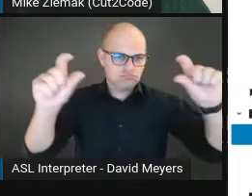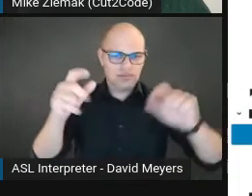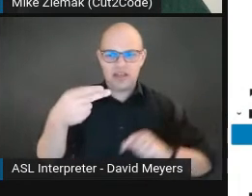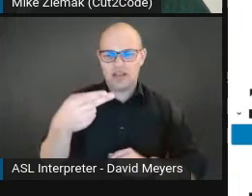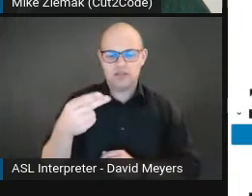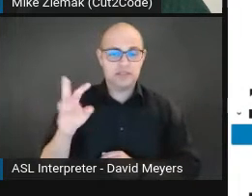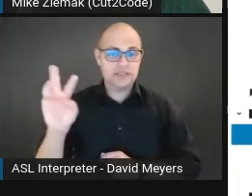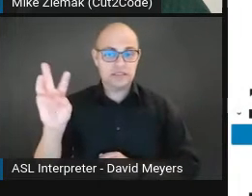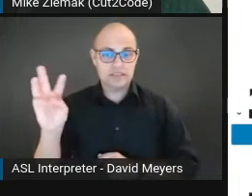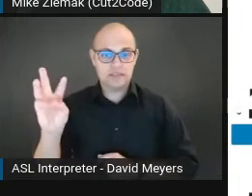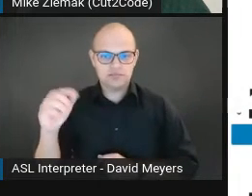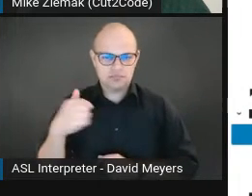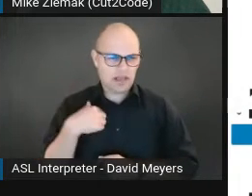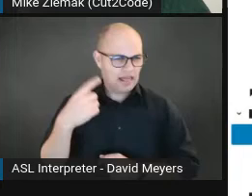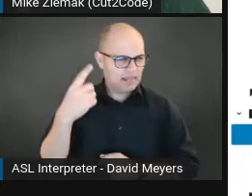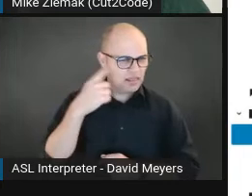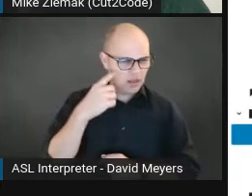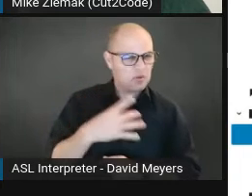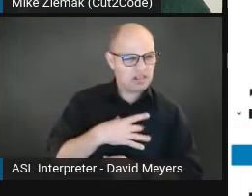I think we are lacking H5, so let's make it H5.